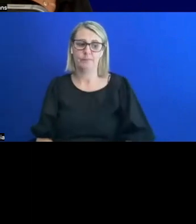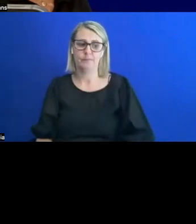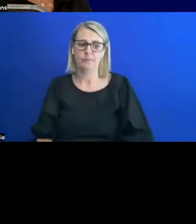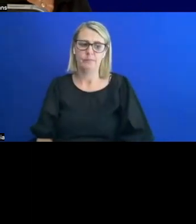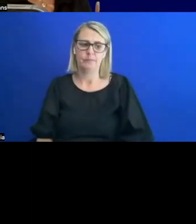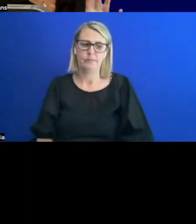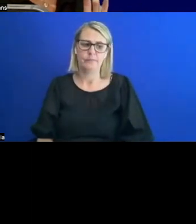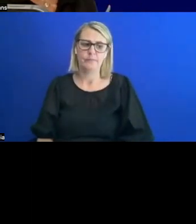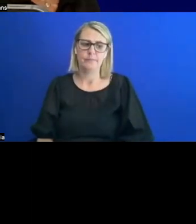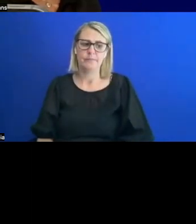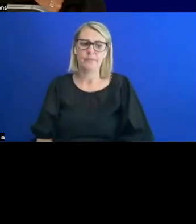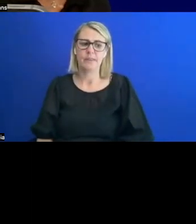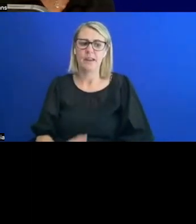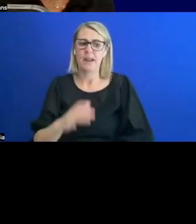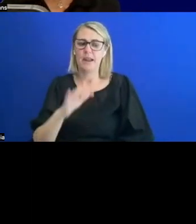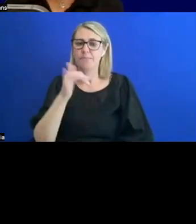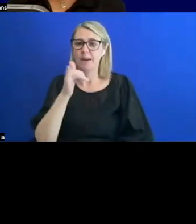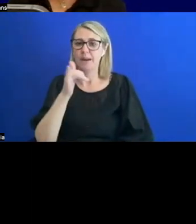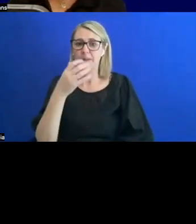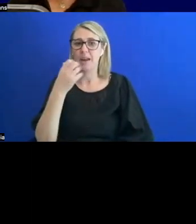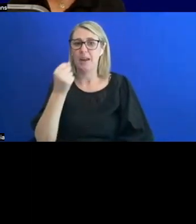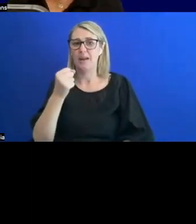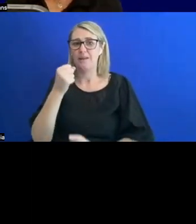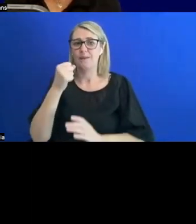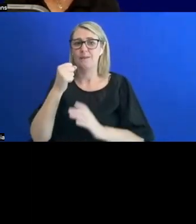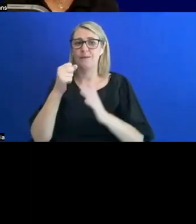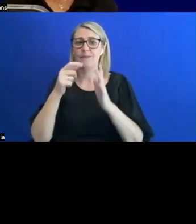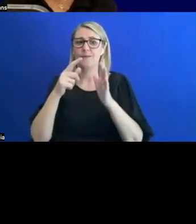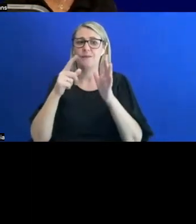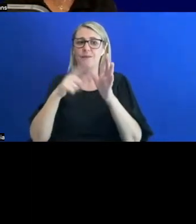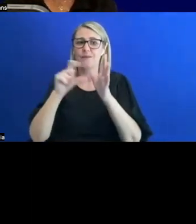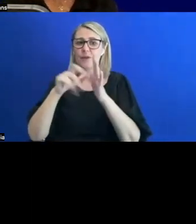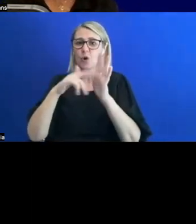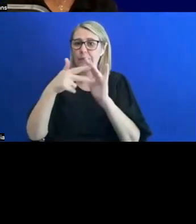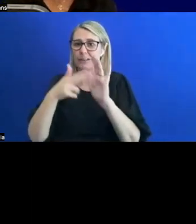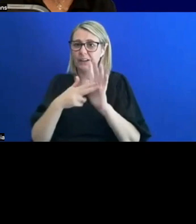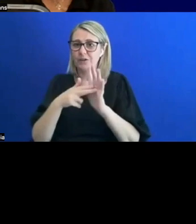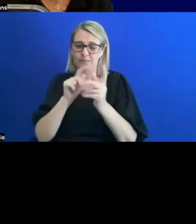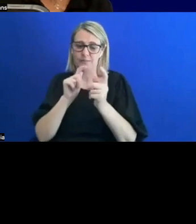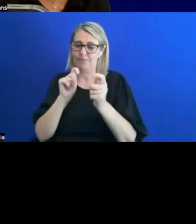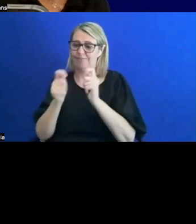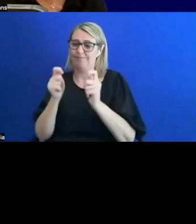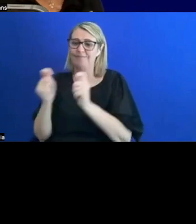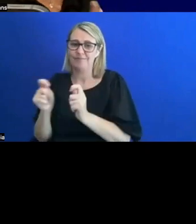They might create accommodations, for example visual and tactile prompts and cues, setting